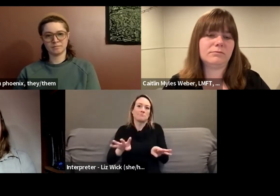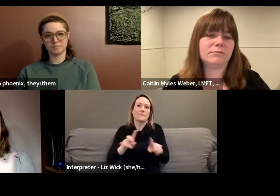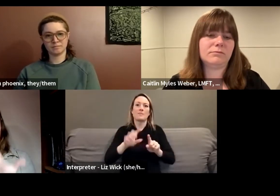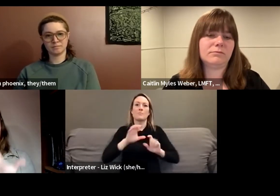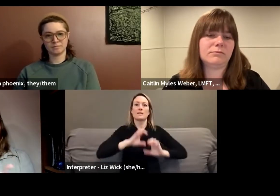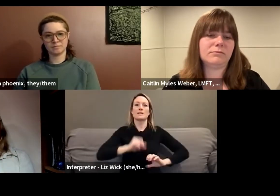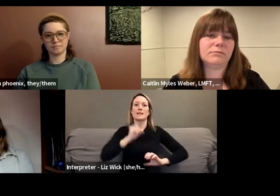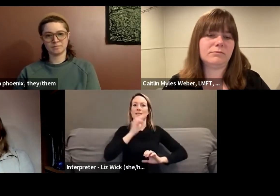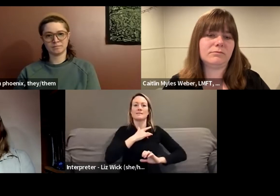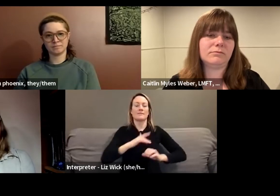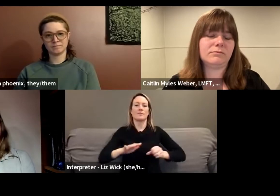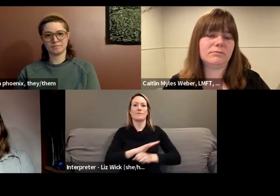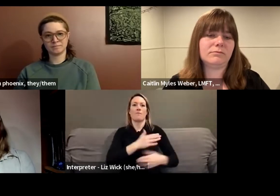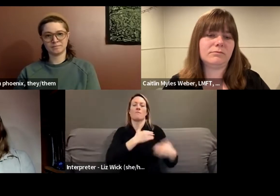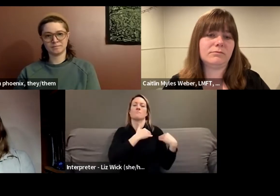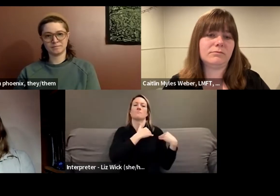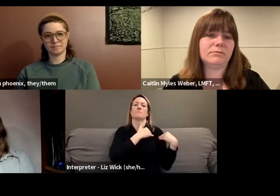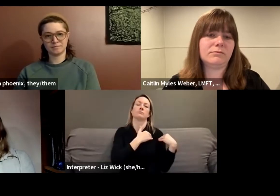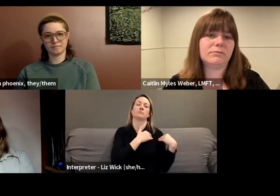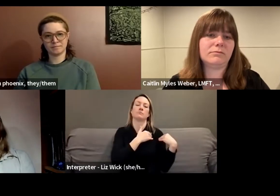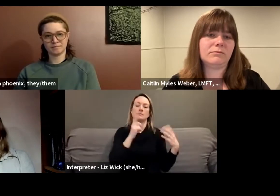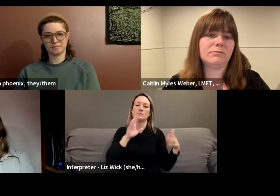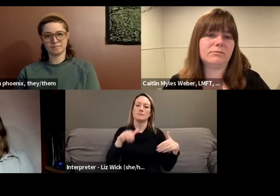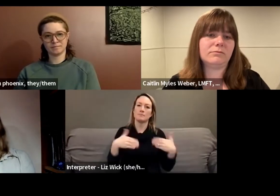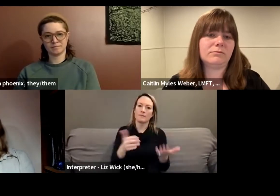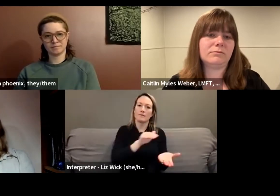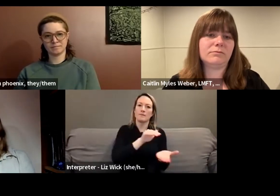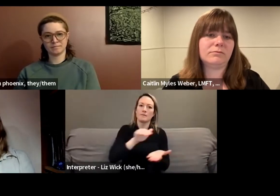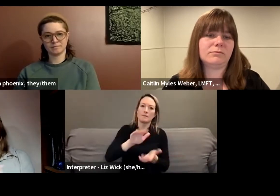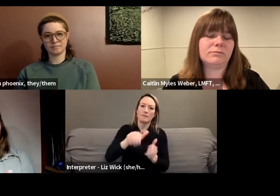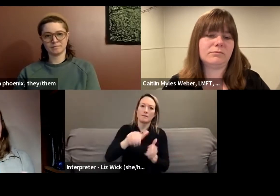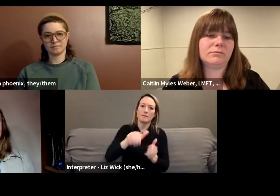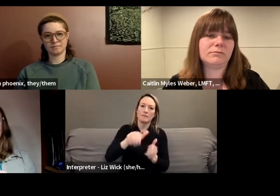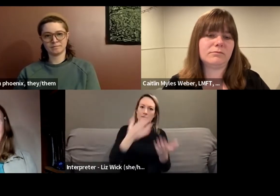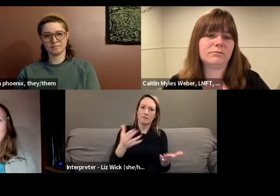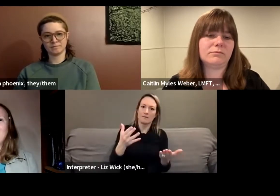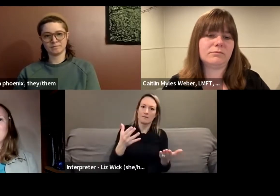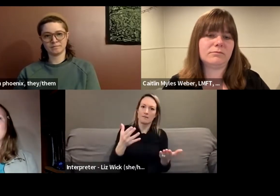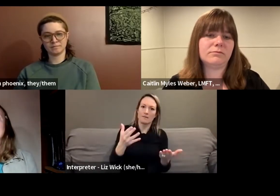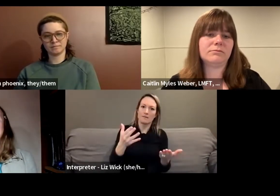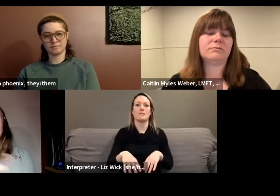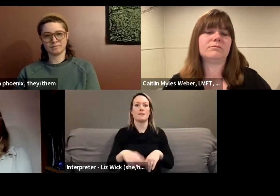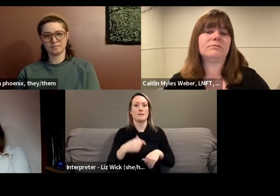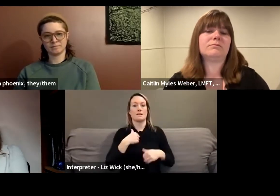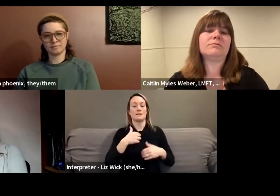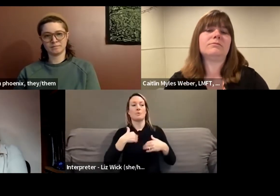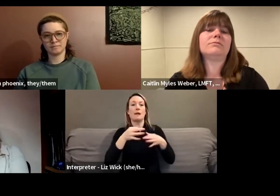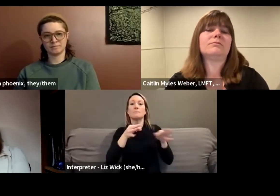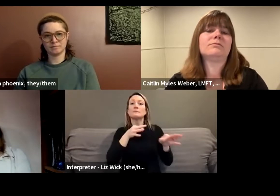of providing all this, that I'm just telling them how to advocate for themselves and they just go do it.